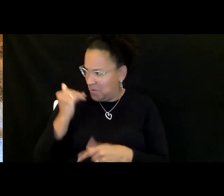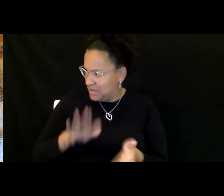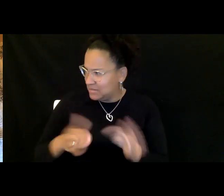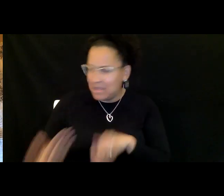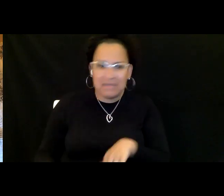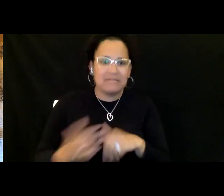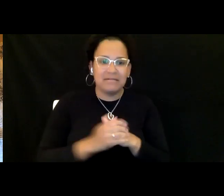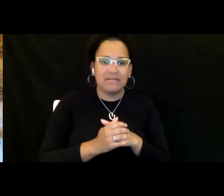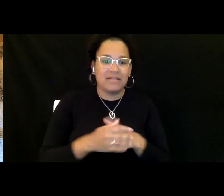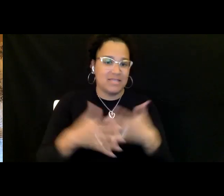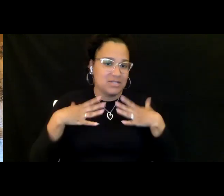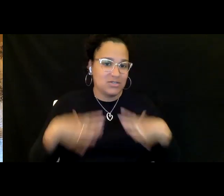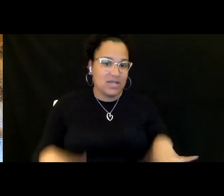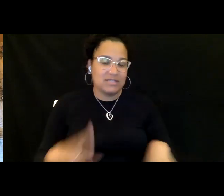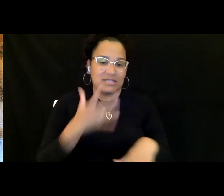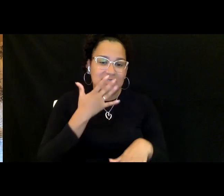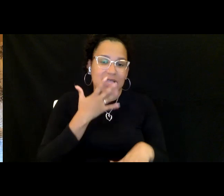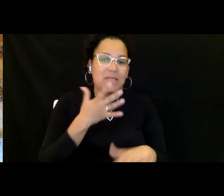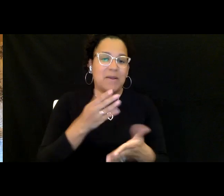Liv Mammone: The dress is the color of a prescription bottle.